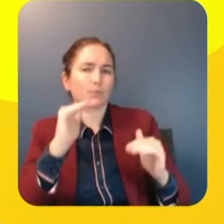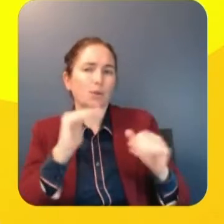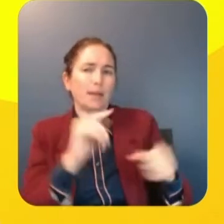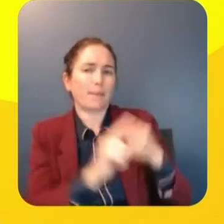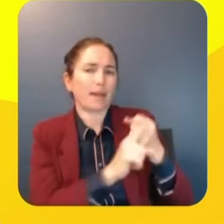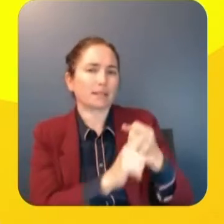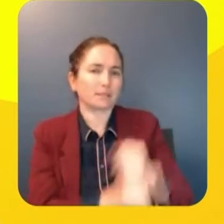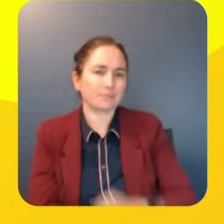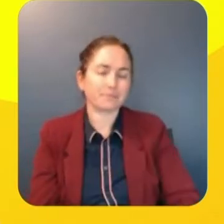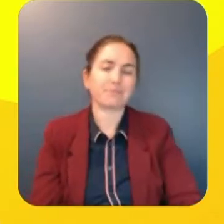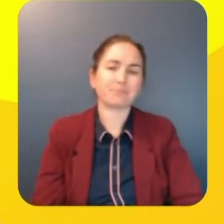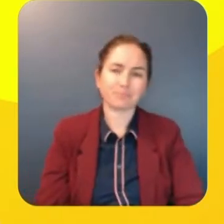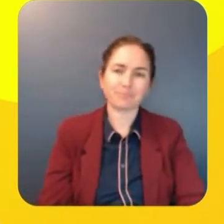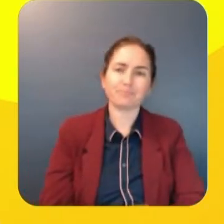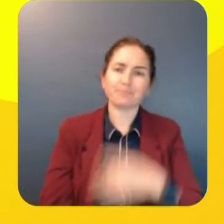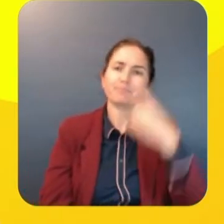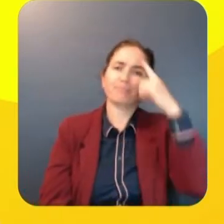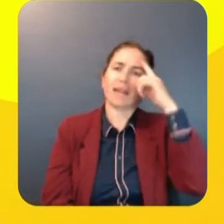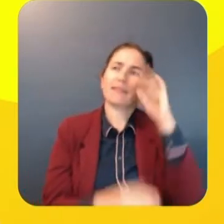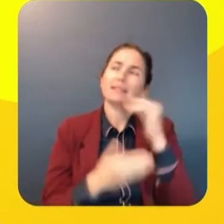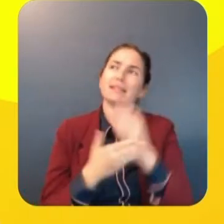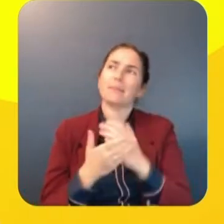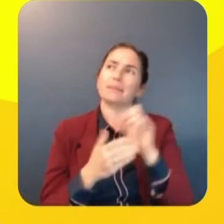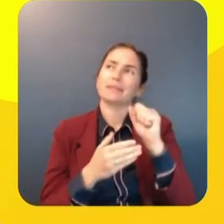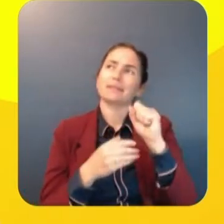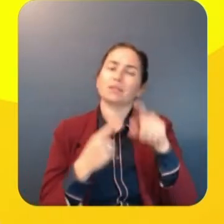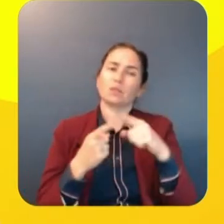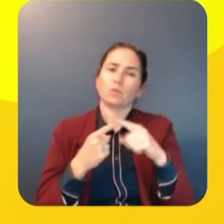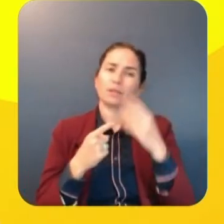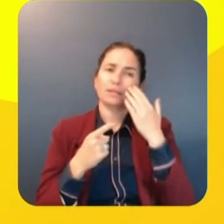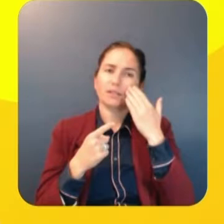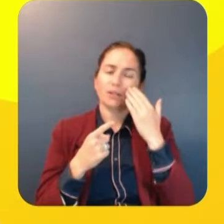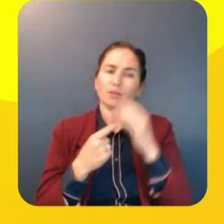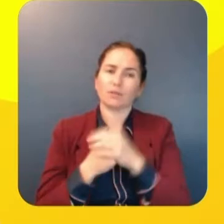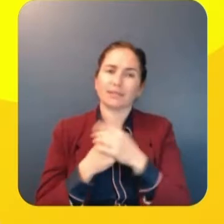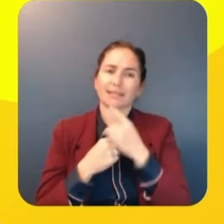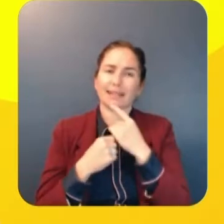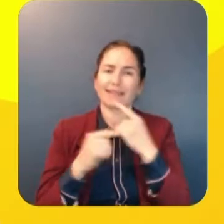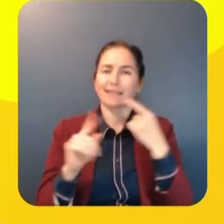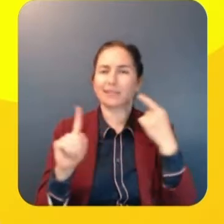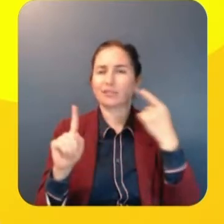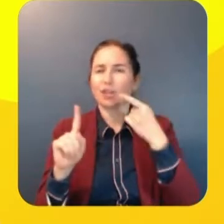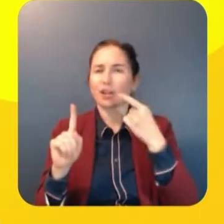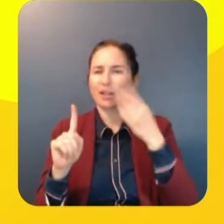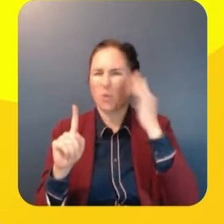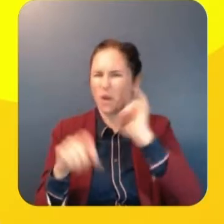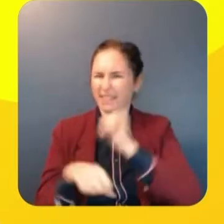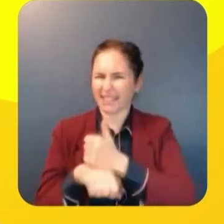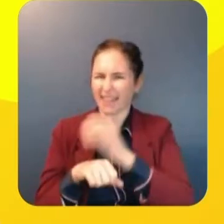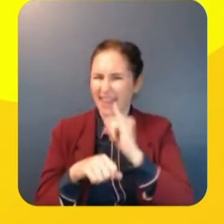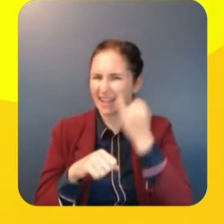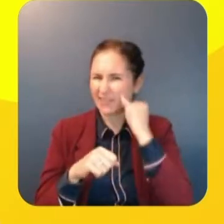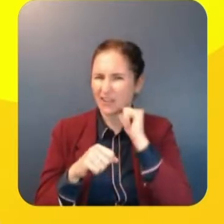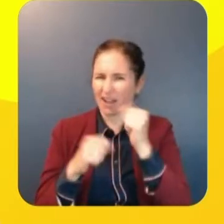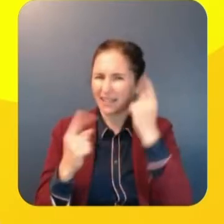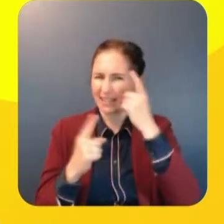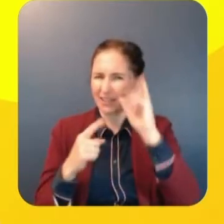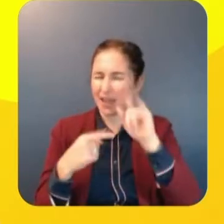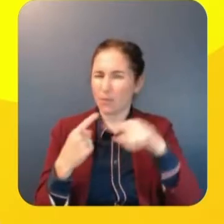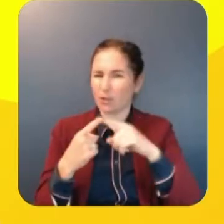But I think it's the piece of when why set the target or the ambition if you're not gonna consider it during the process of downsizing or even upscaling your business.